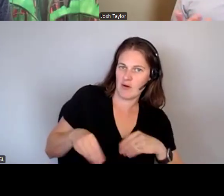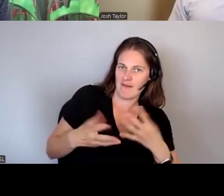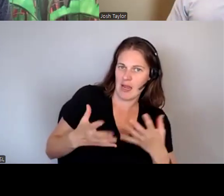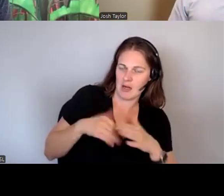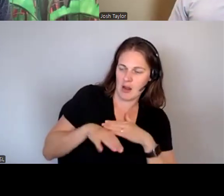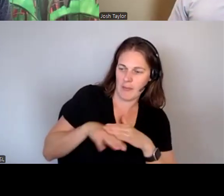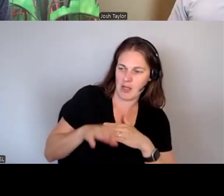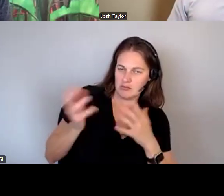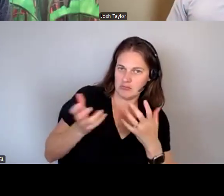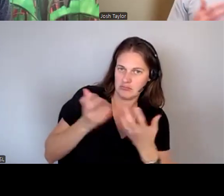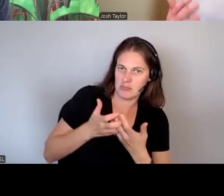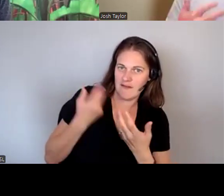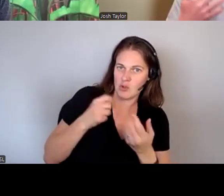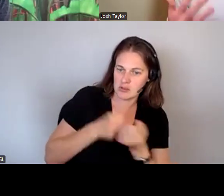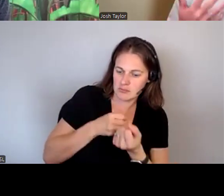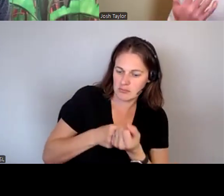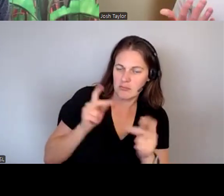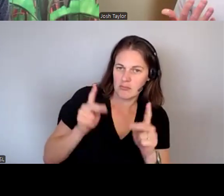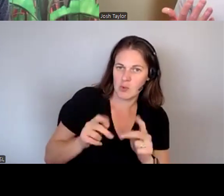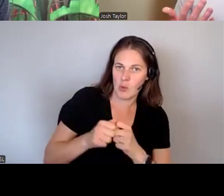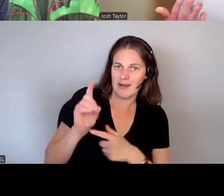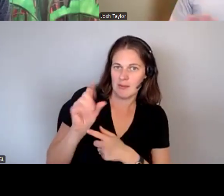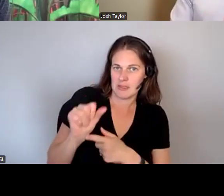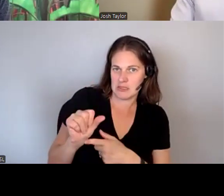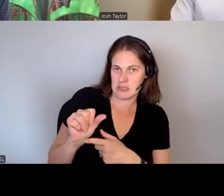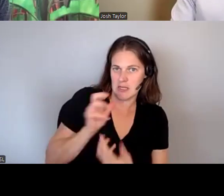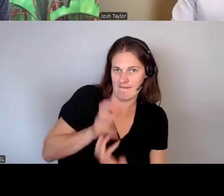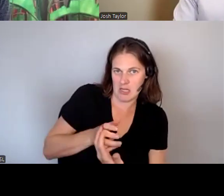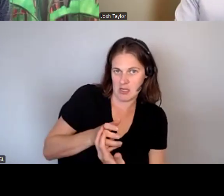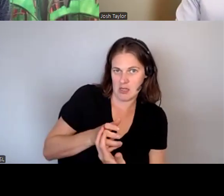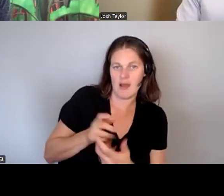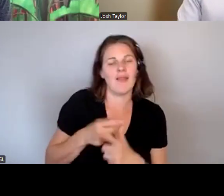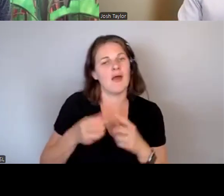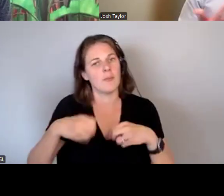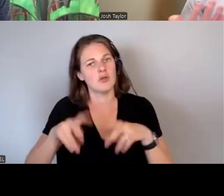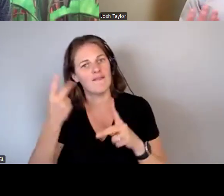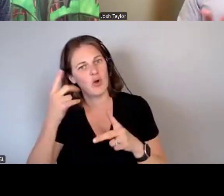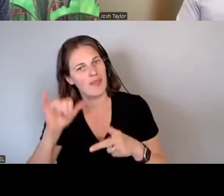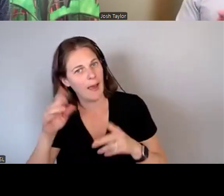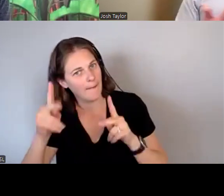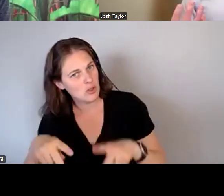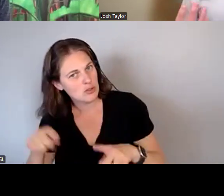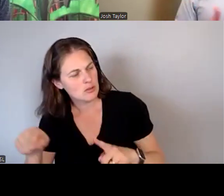with a developmental disability and get a feel for that fit, while also given an opportunity for a person to, like, "Hey, do I even like this?